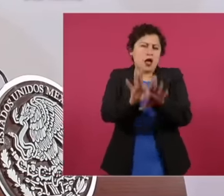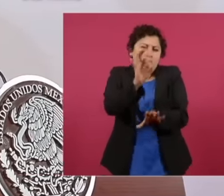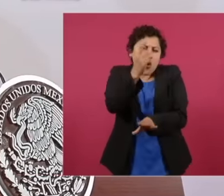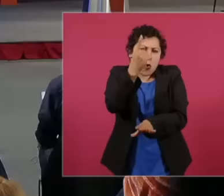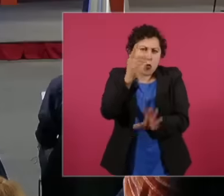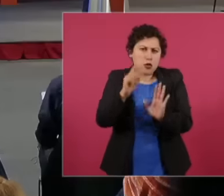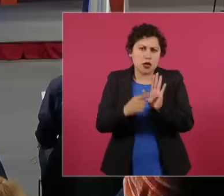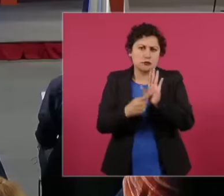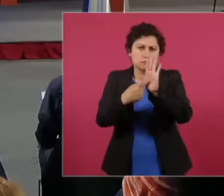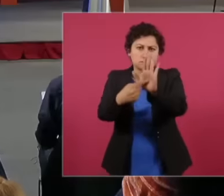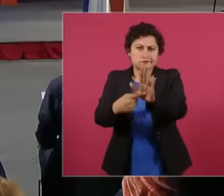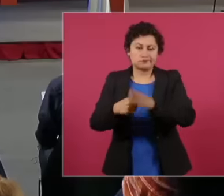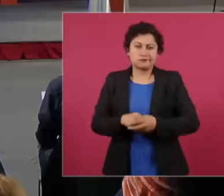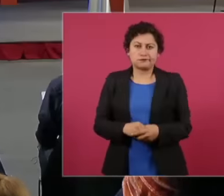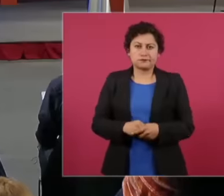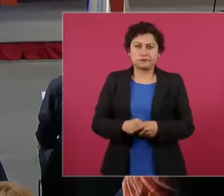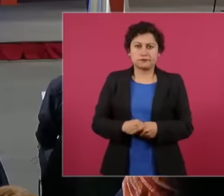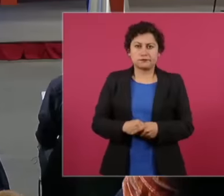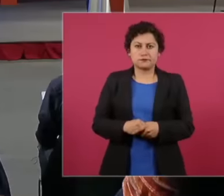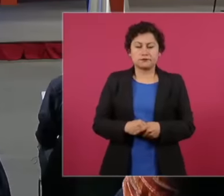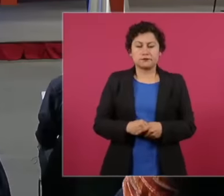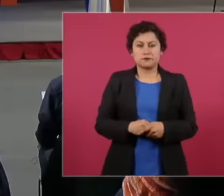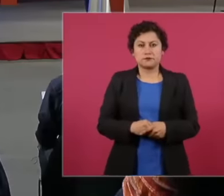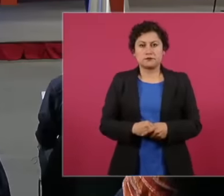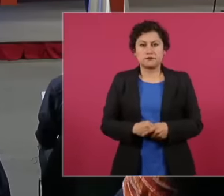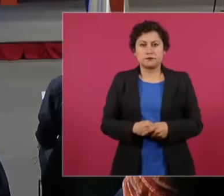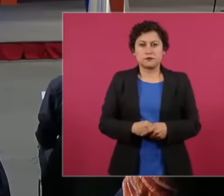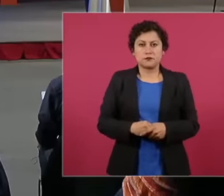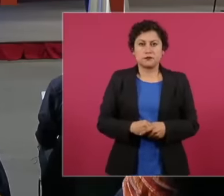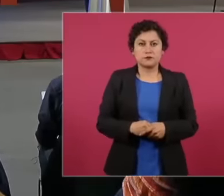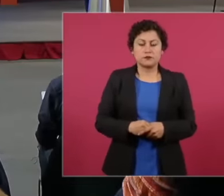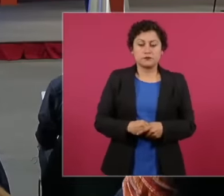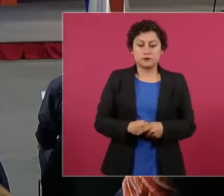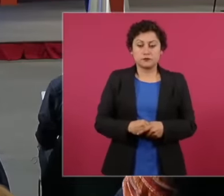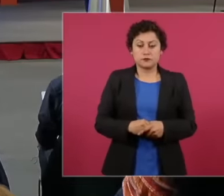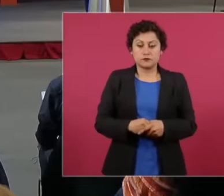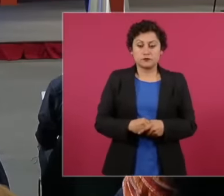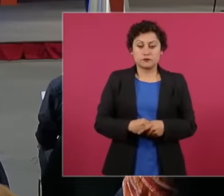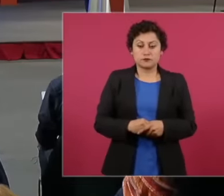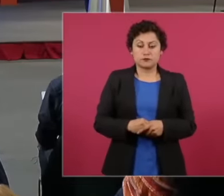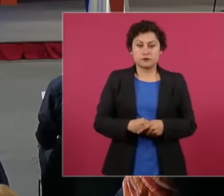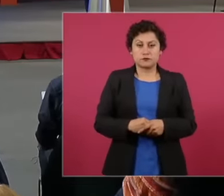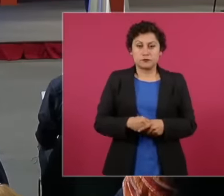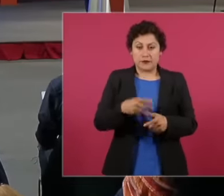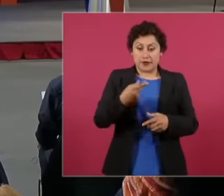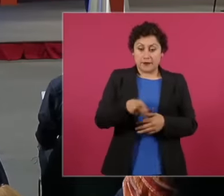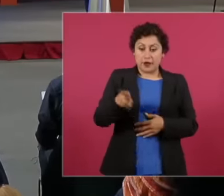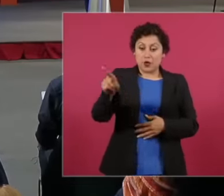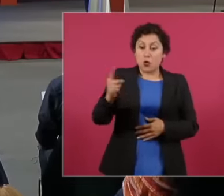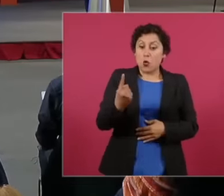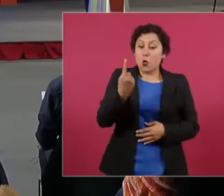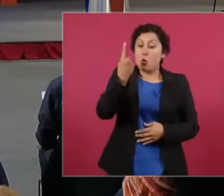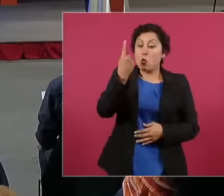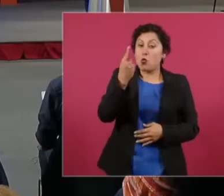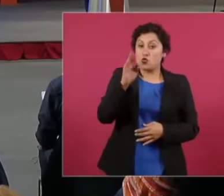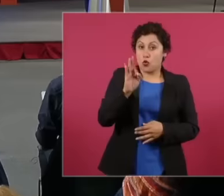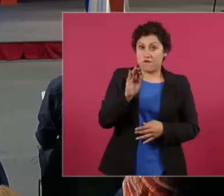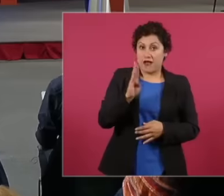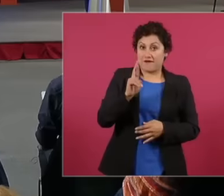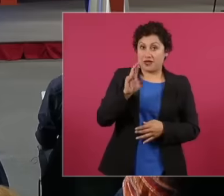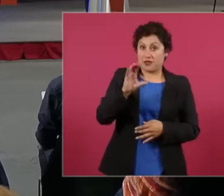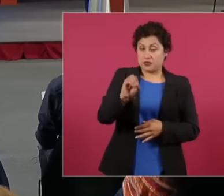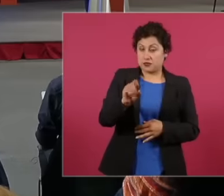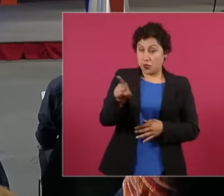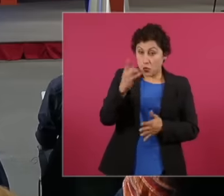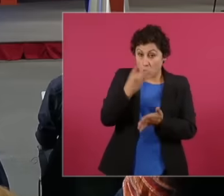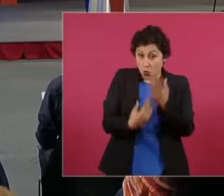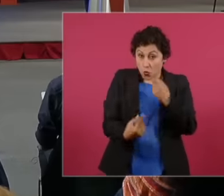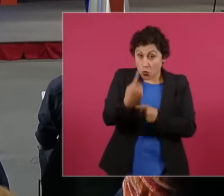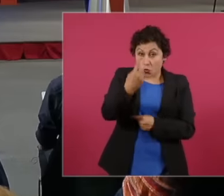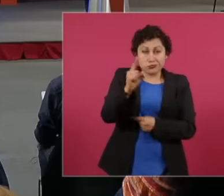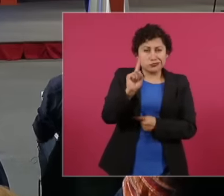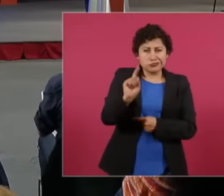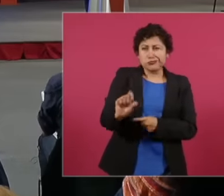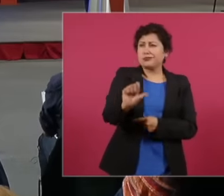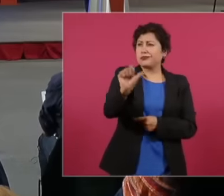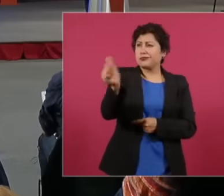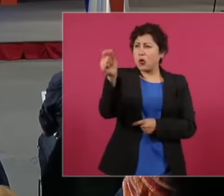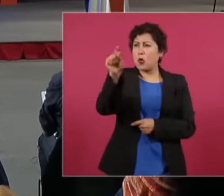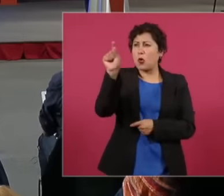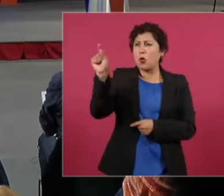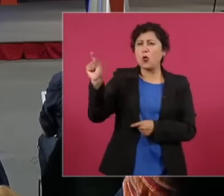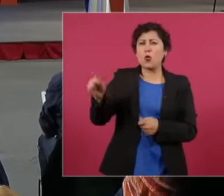This but it is not only Fabricio many young young women